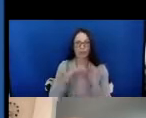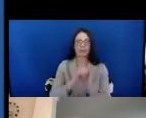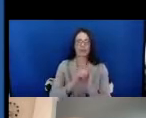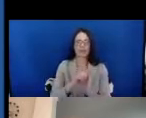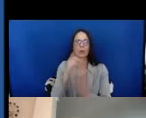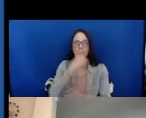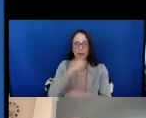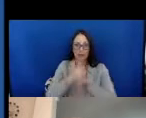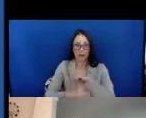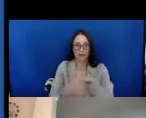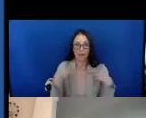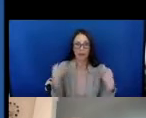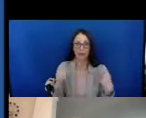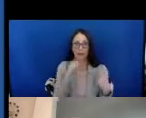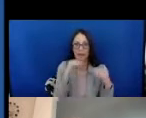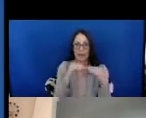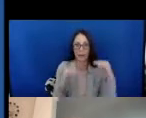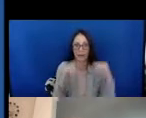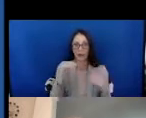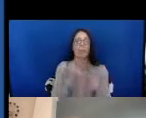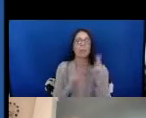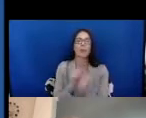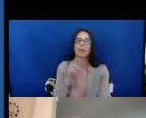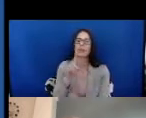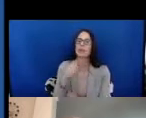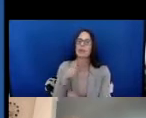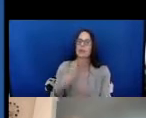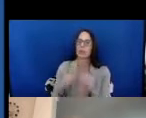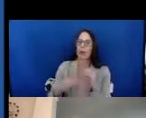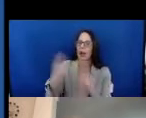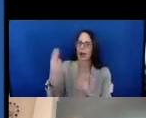people with disabilities have a higher risk of heart disease and stroke.